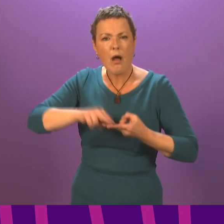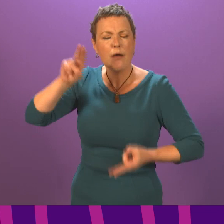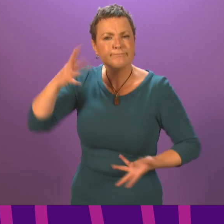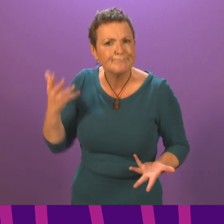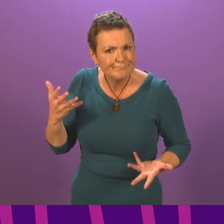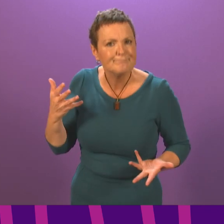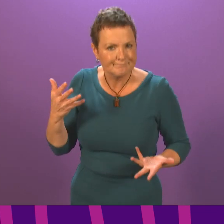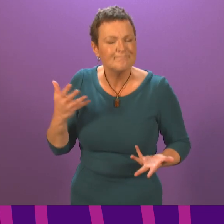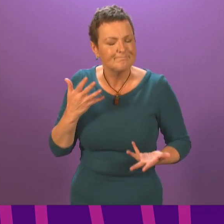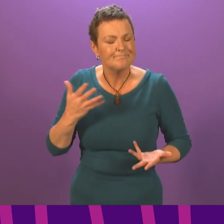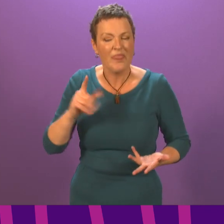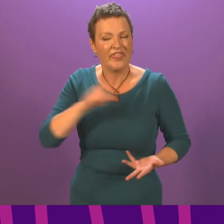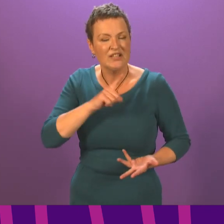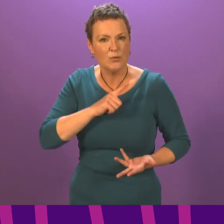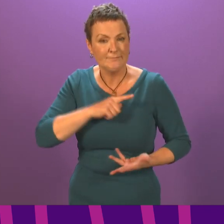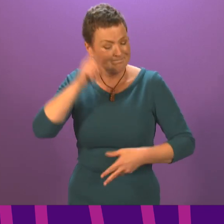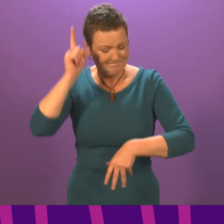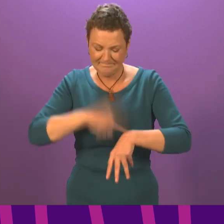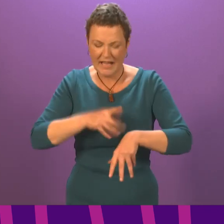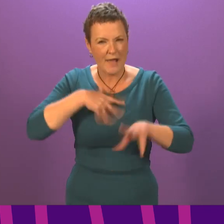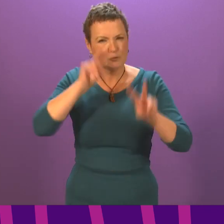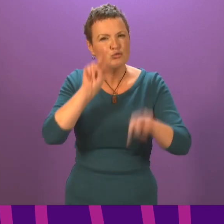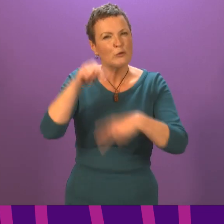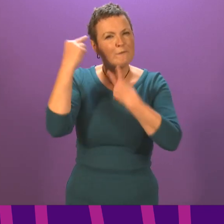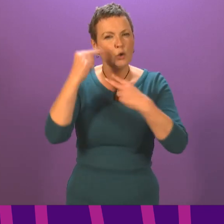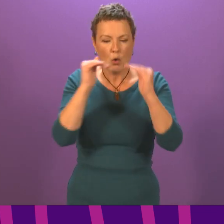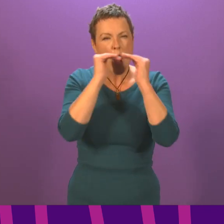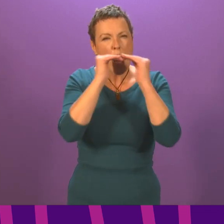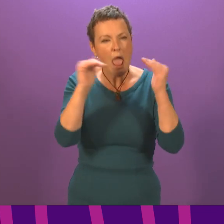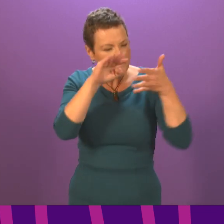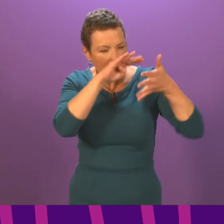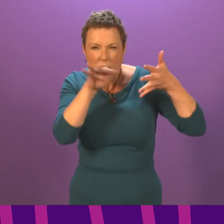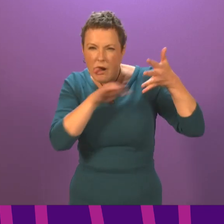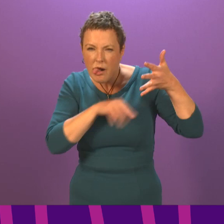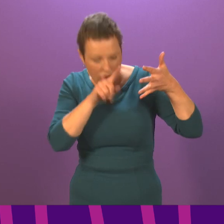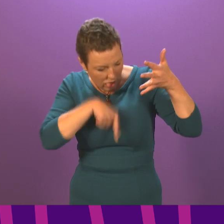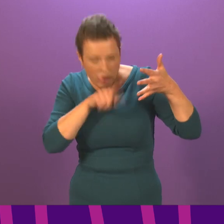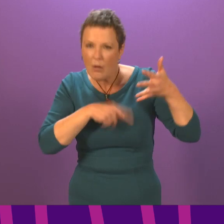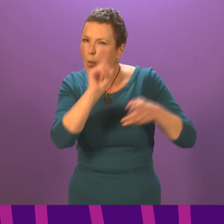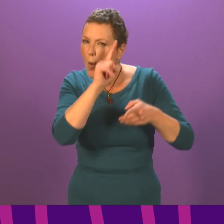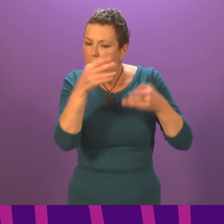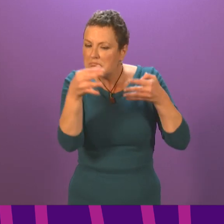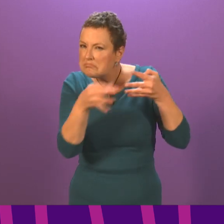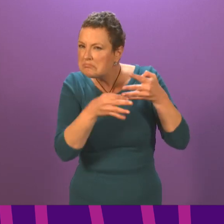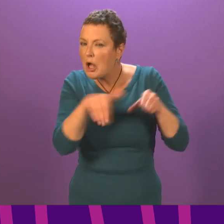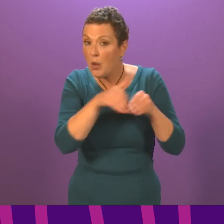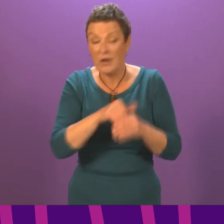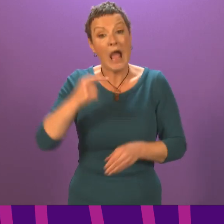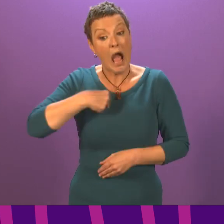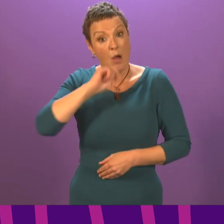weeks. Therefore, the time is right to review the system, and I will report the outcome of that review to Parliament after Christmas recess.